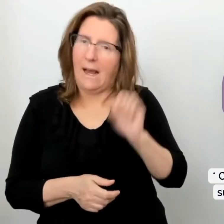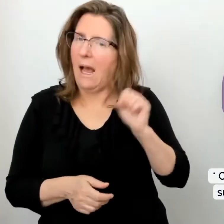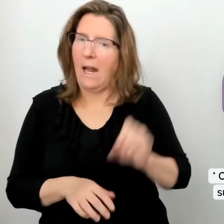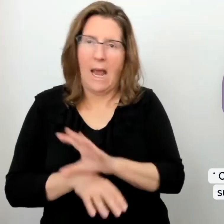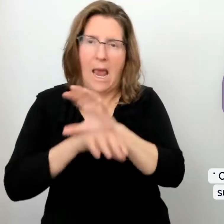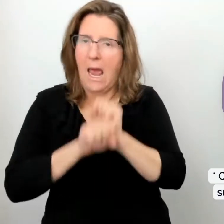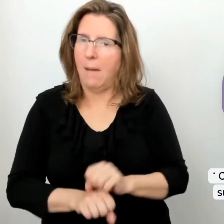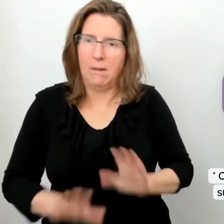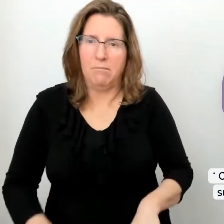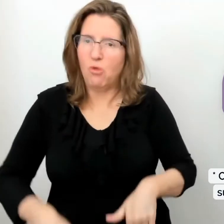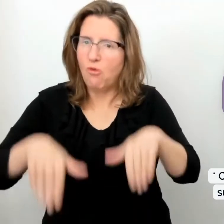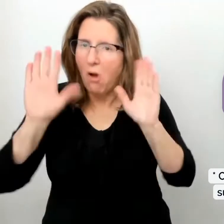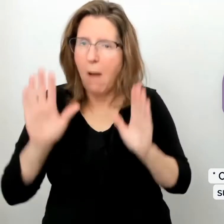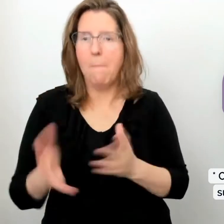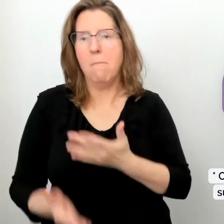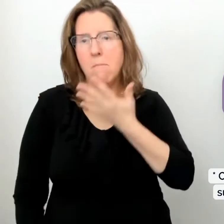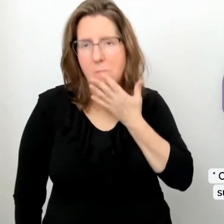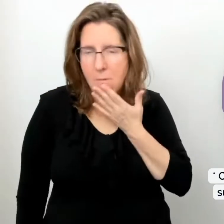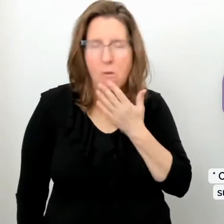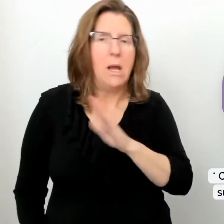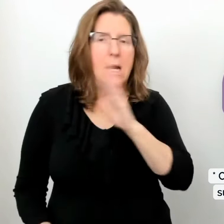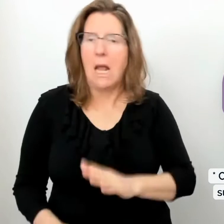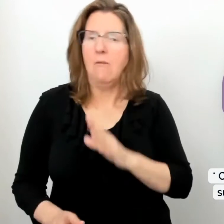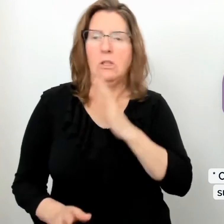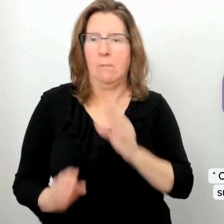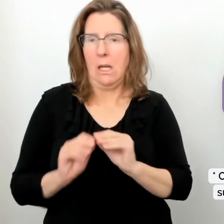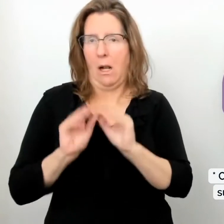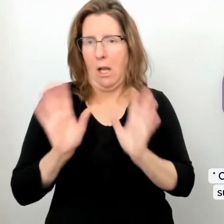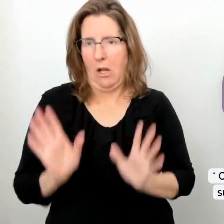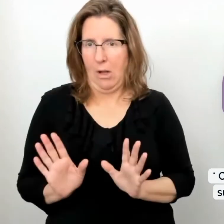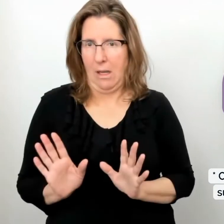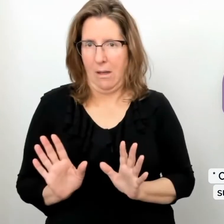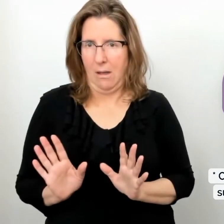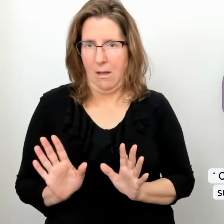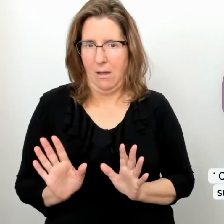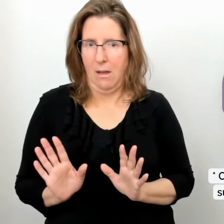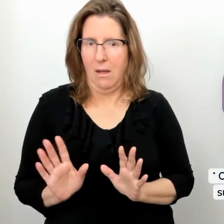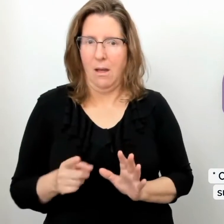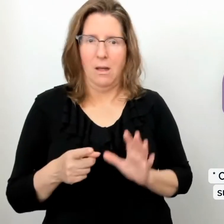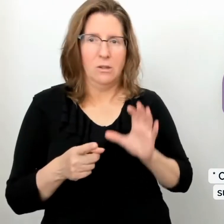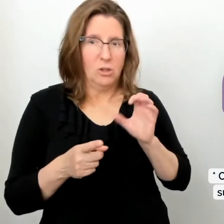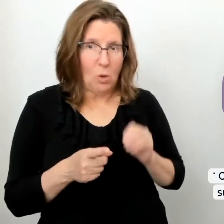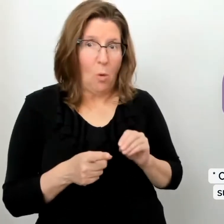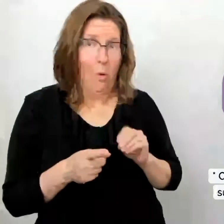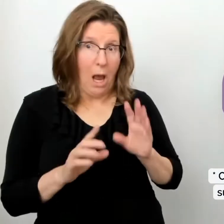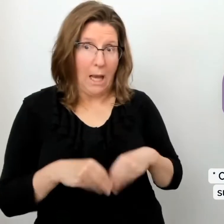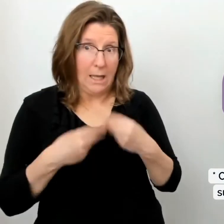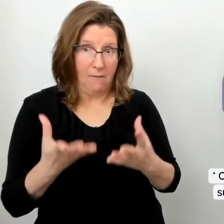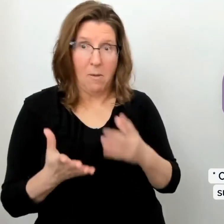I asked his mom about this, and she said he has always been a mumbler. In order to use this technology effectively, students have to learn the software.